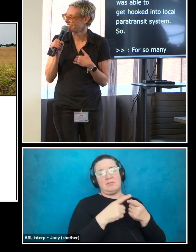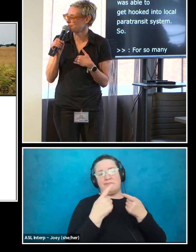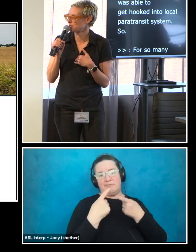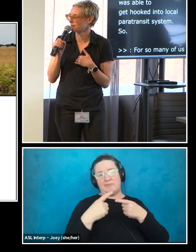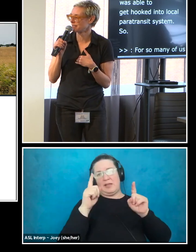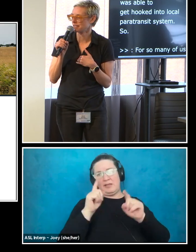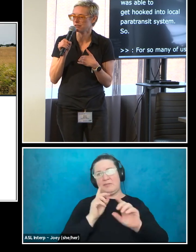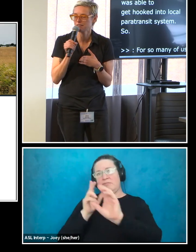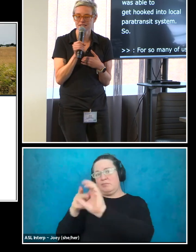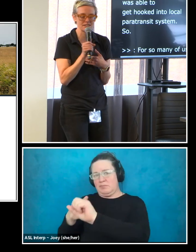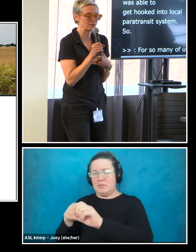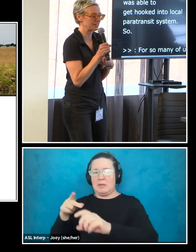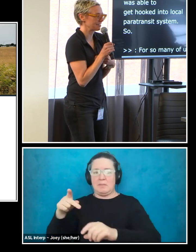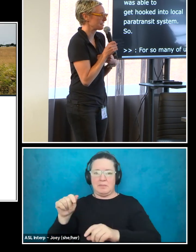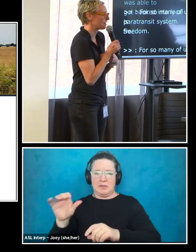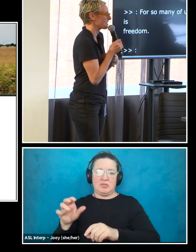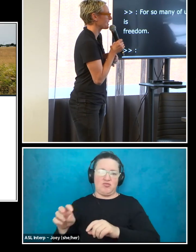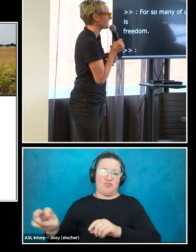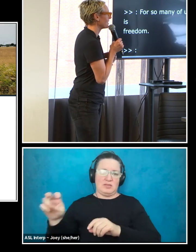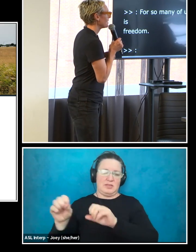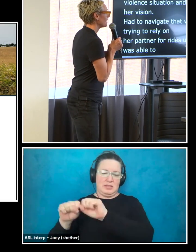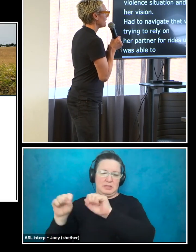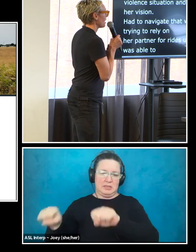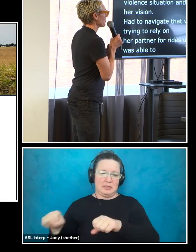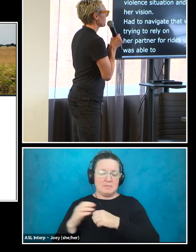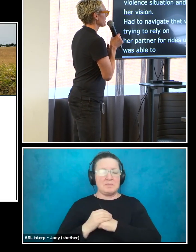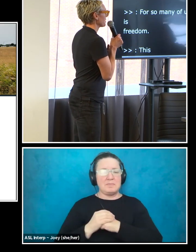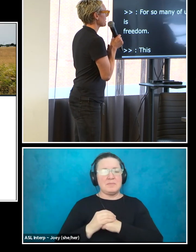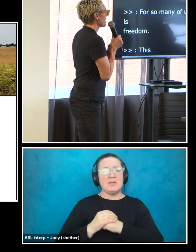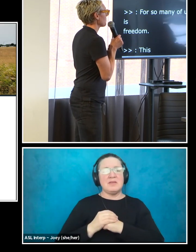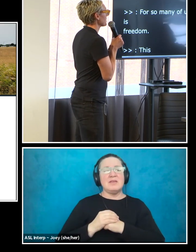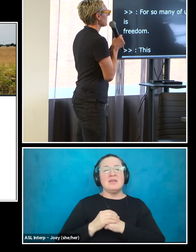um, who's someone else I worked with at Disability Rights Washington. Um, the picture on the top is